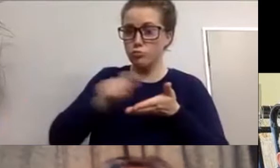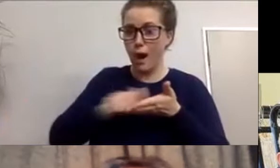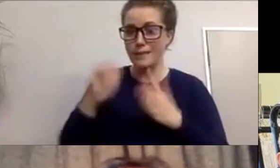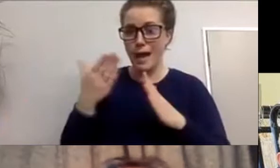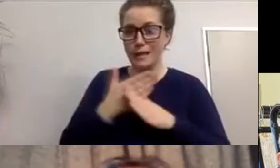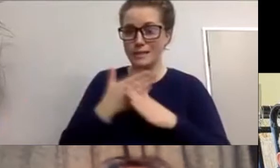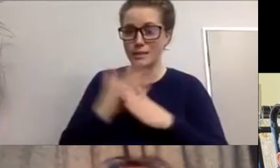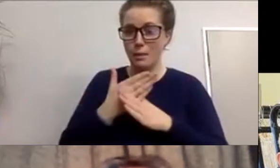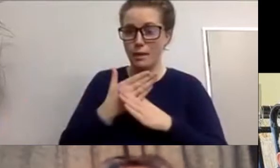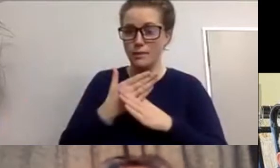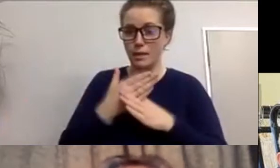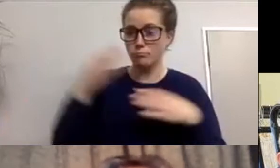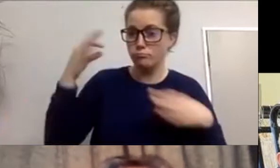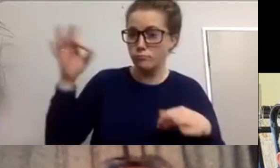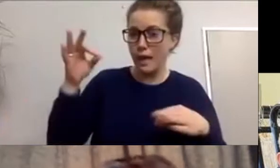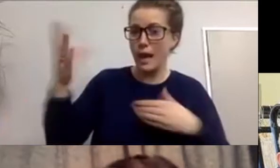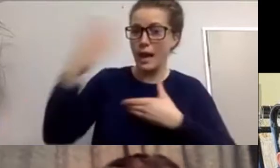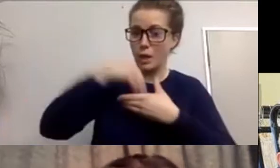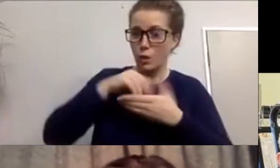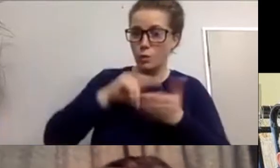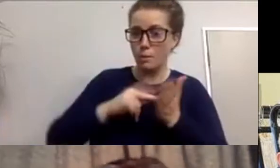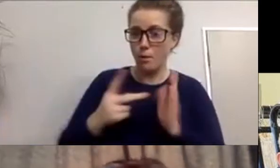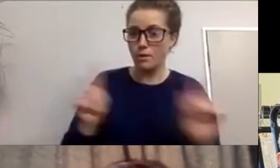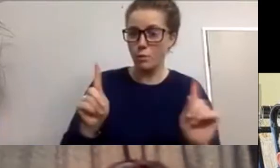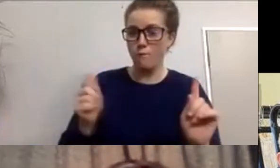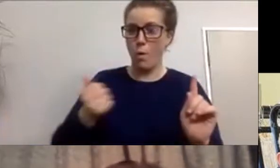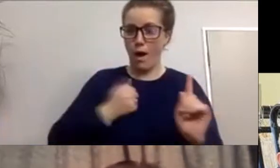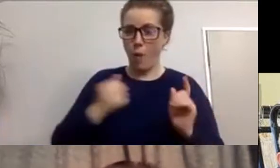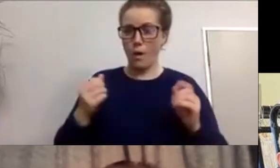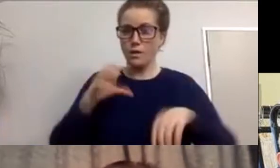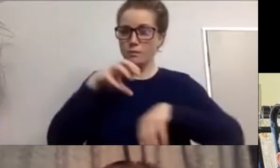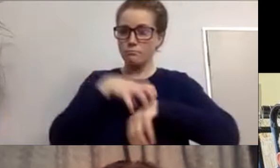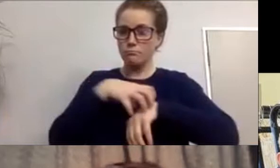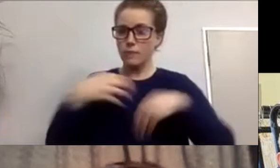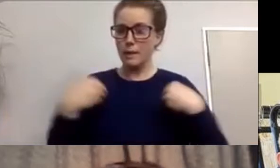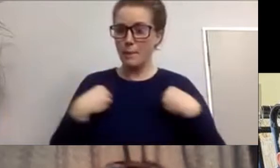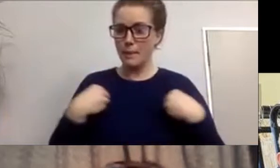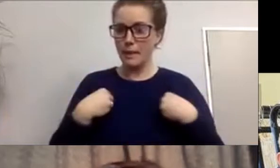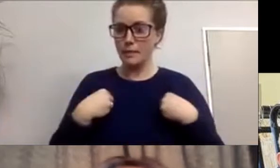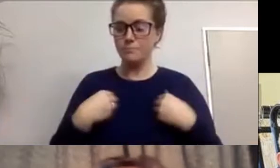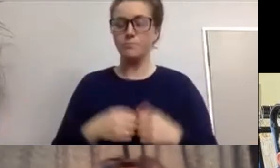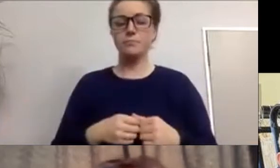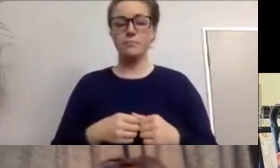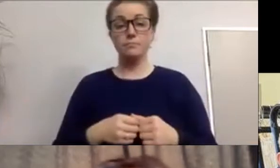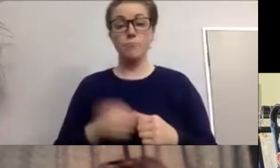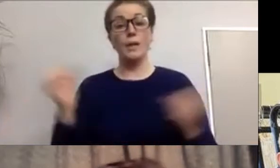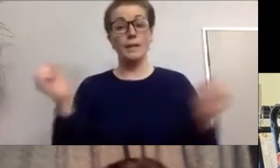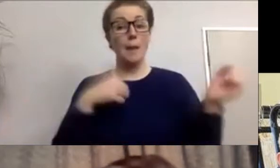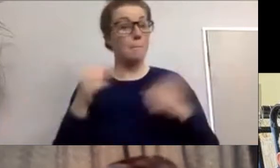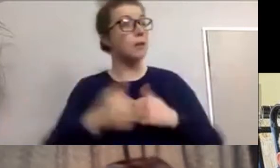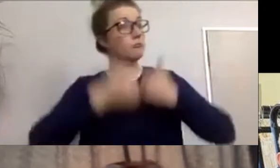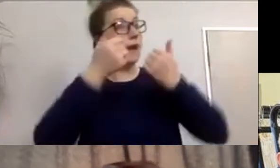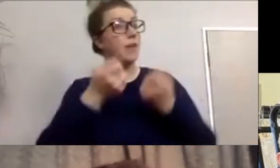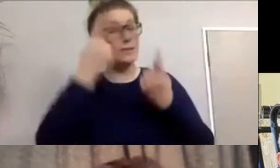and inclusion policy for the company. So they all said "yeah very great idea, if